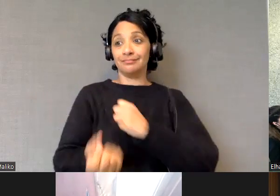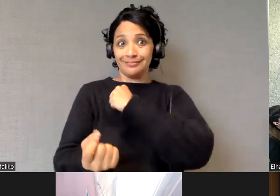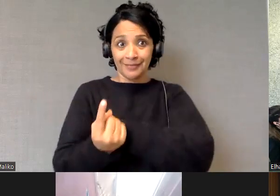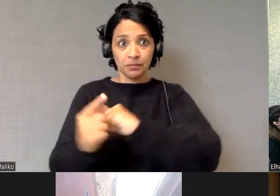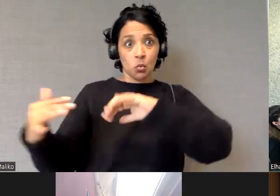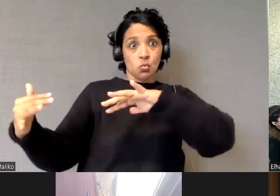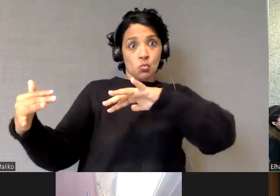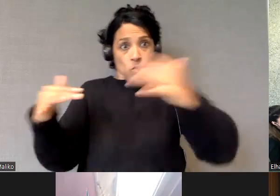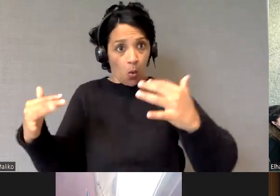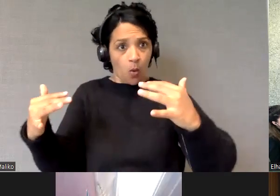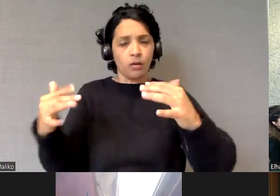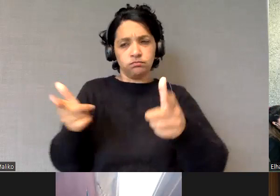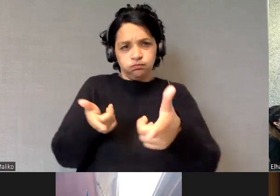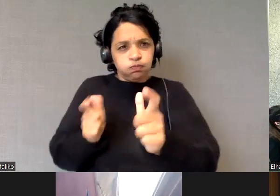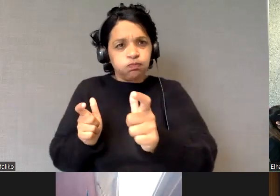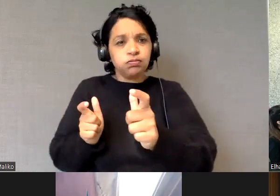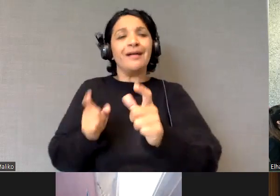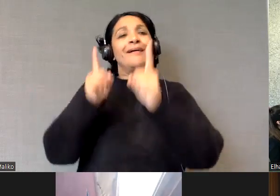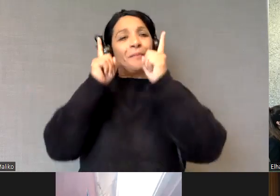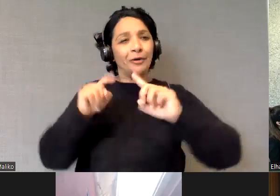this cycle of exclusion that we were talking about today.